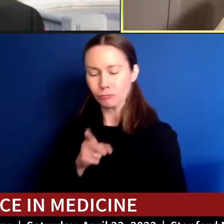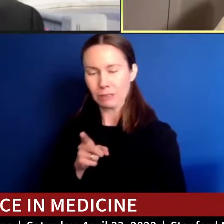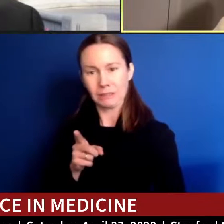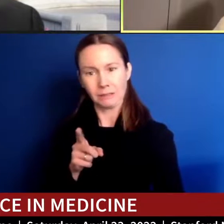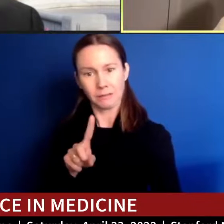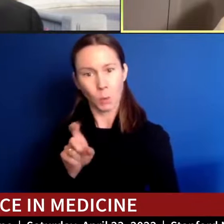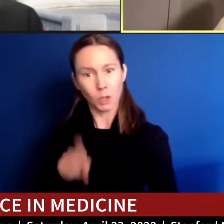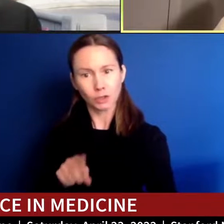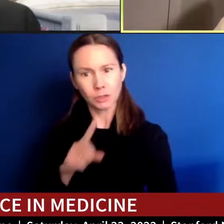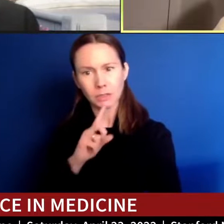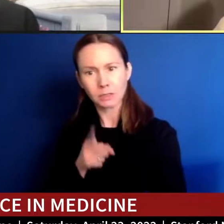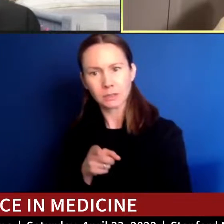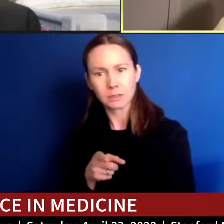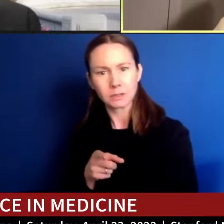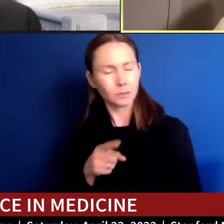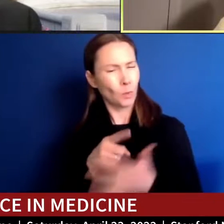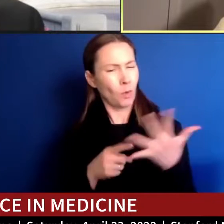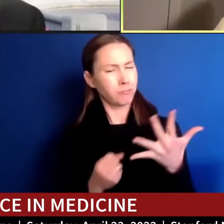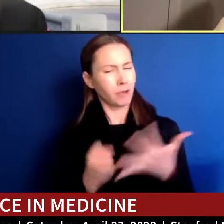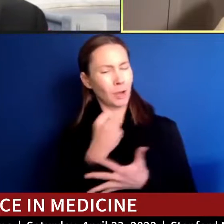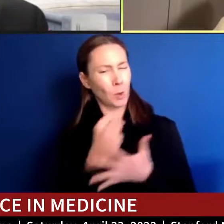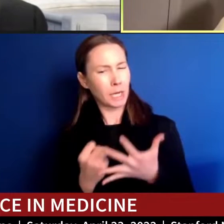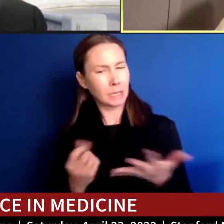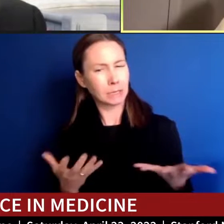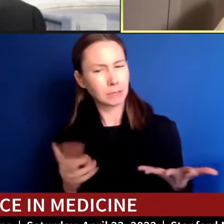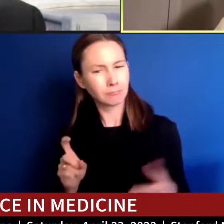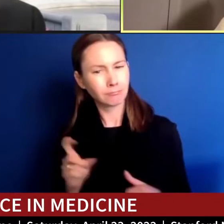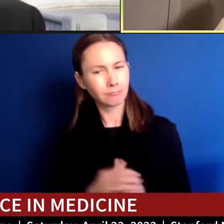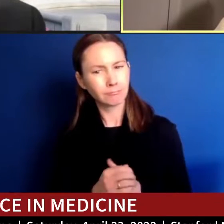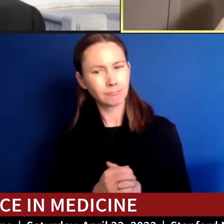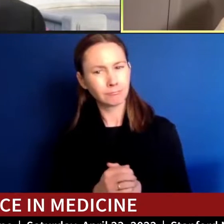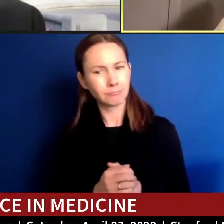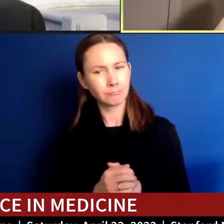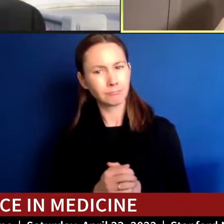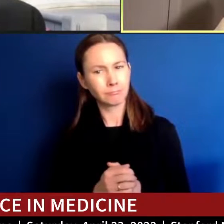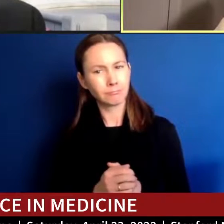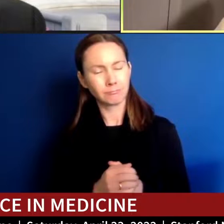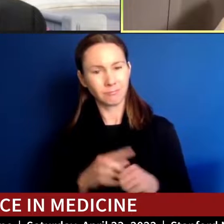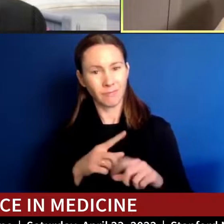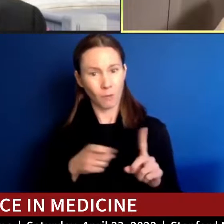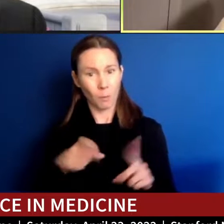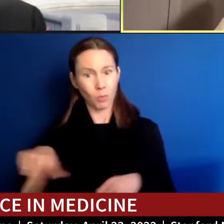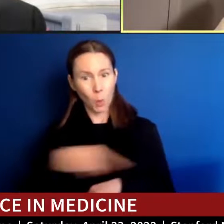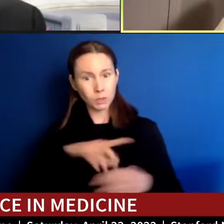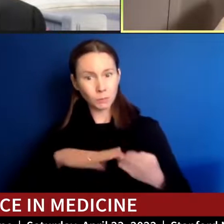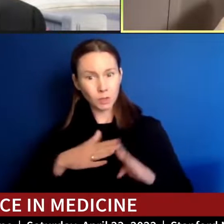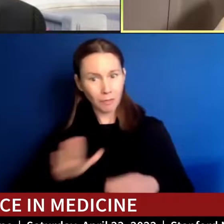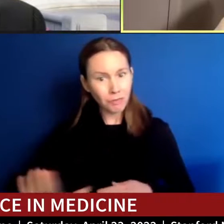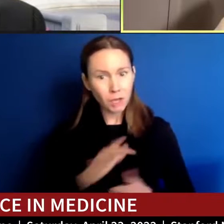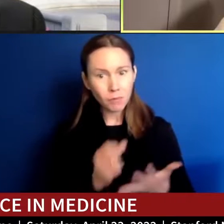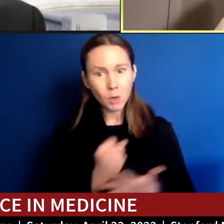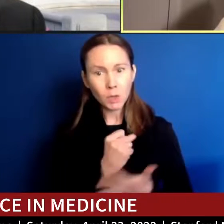formulating the priorities, are not from those communities. So that sometimes the projects